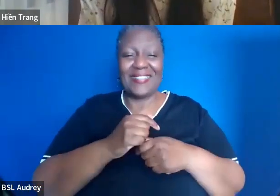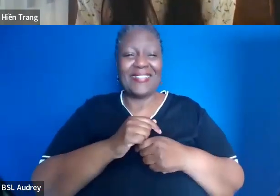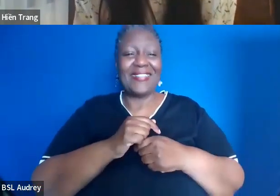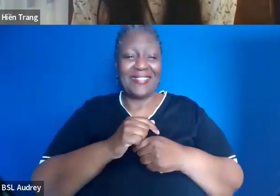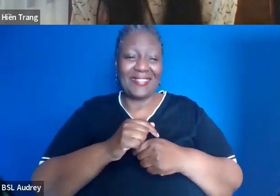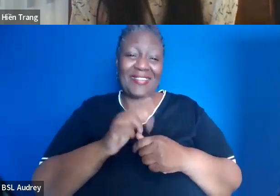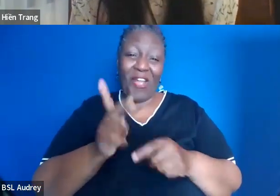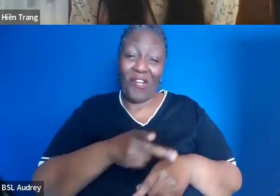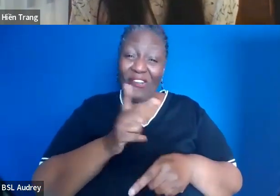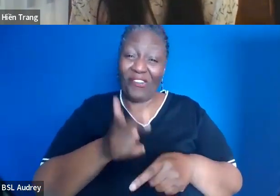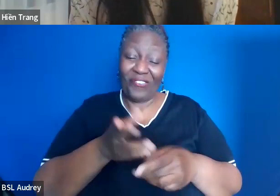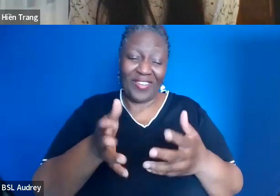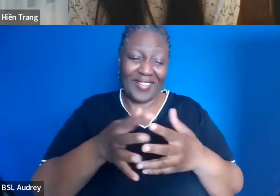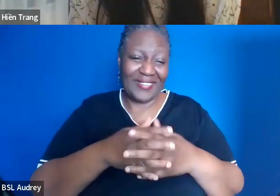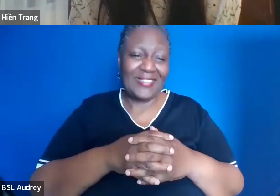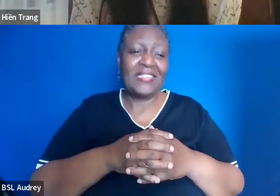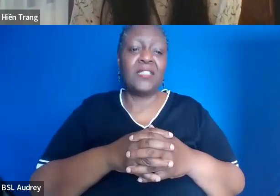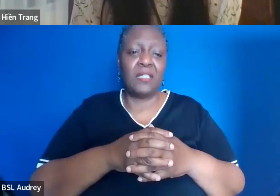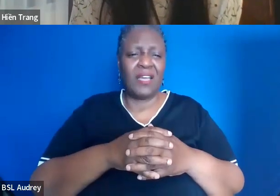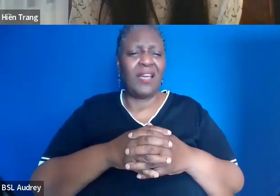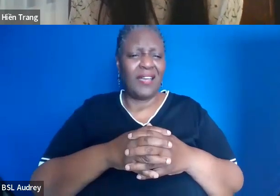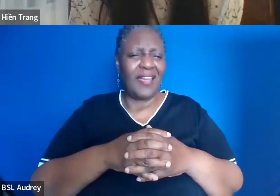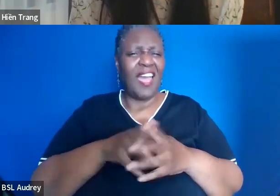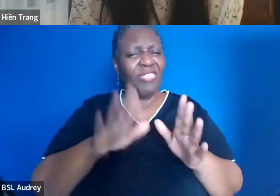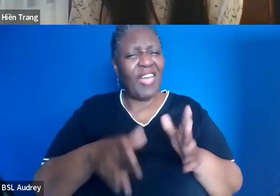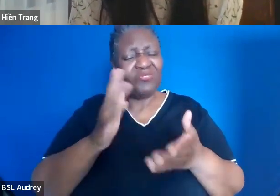um over and over again um but yeah thank you and that it's fascinating and I and I'm